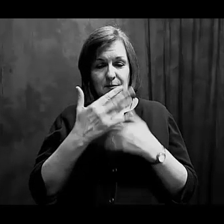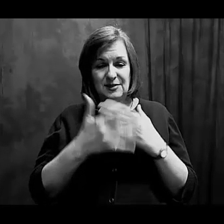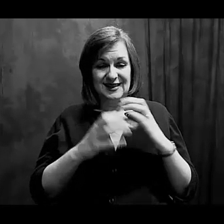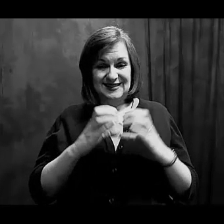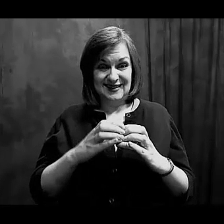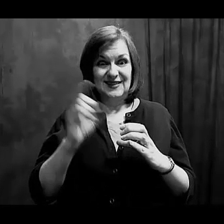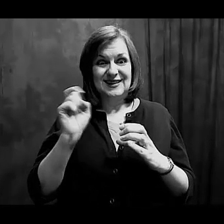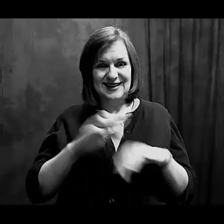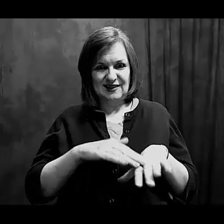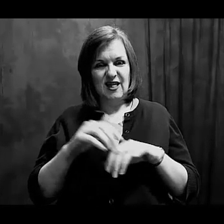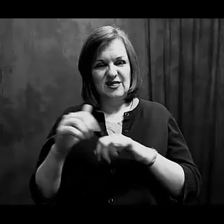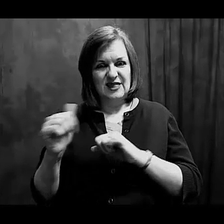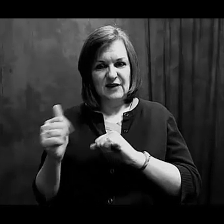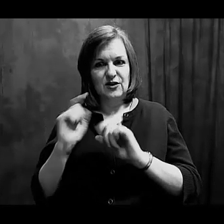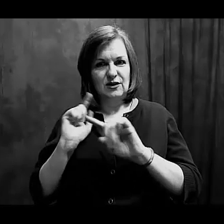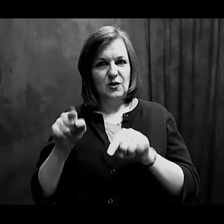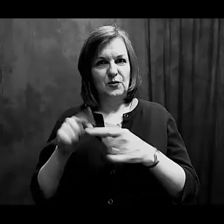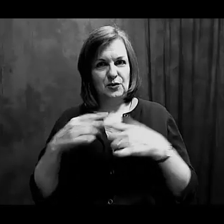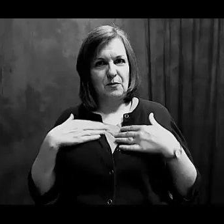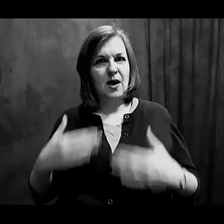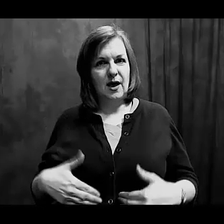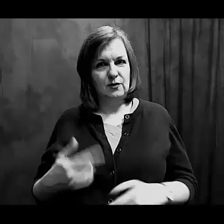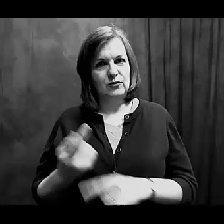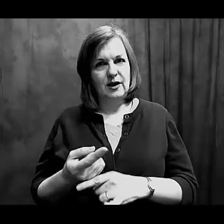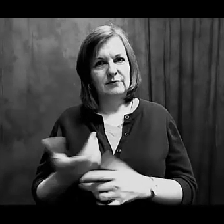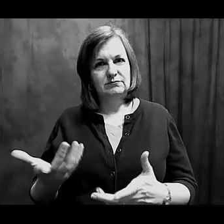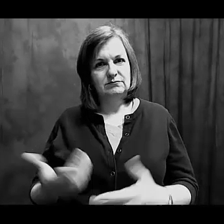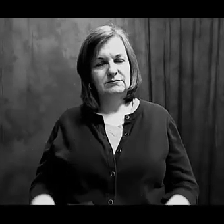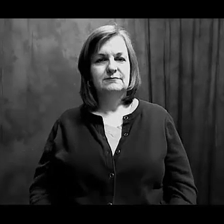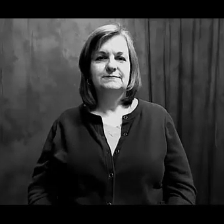out to the world -- out to the rest of your body!